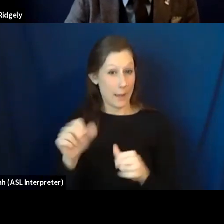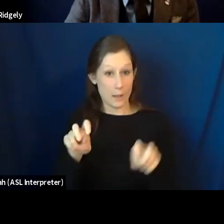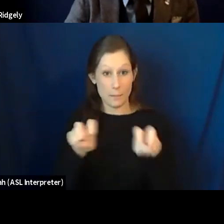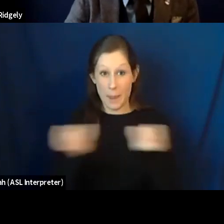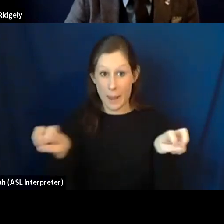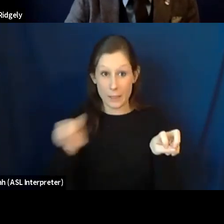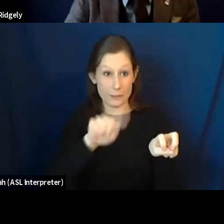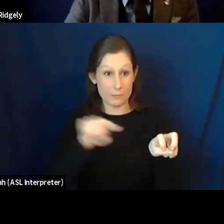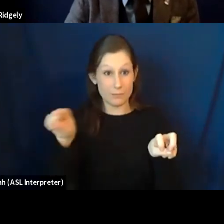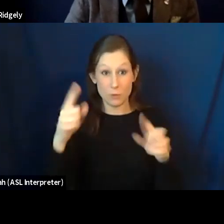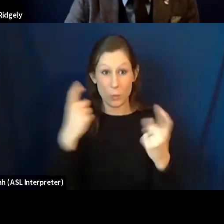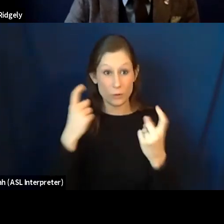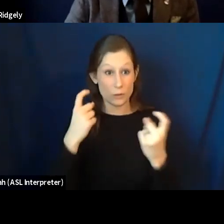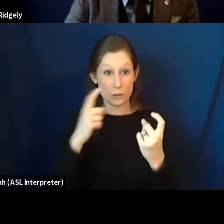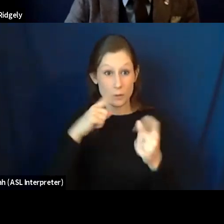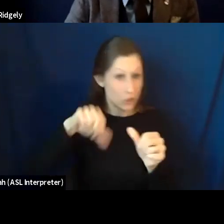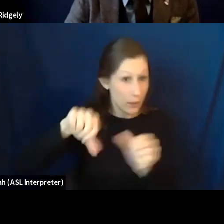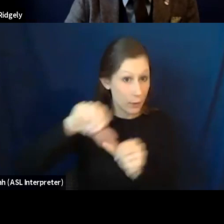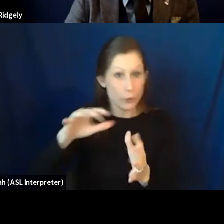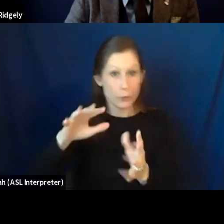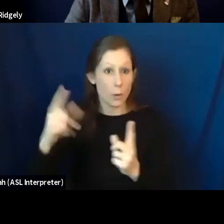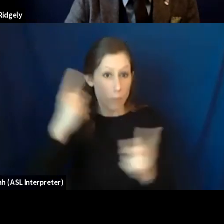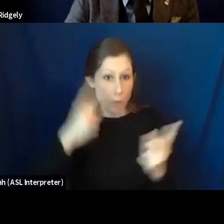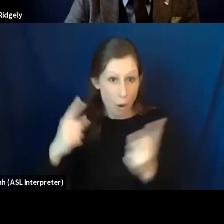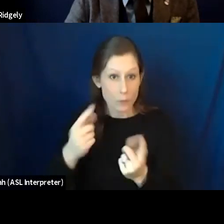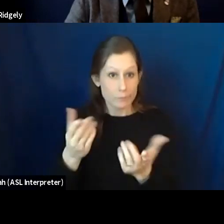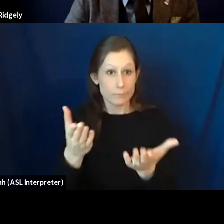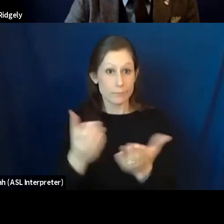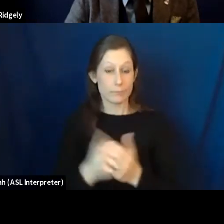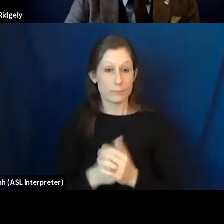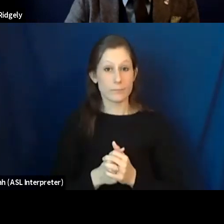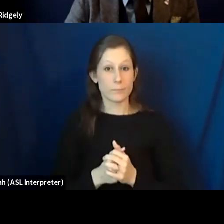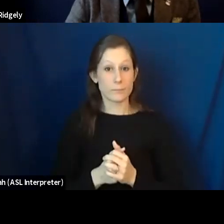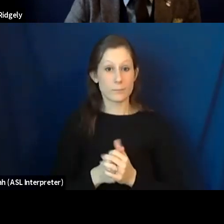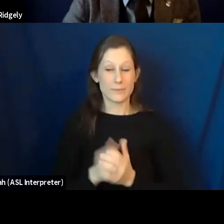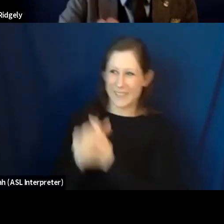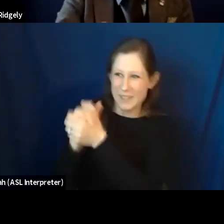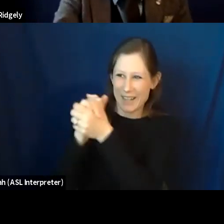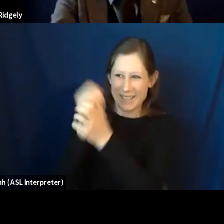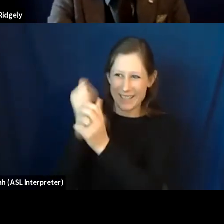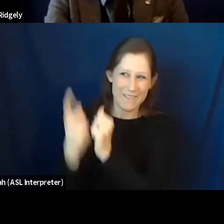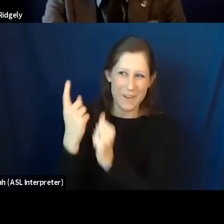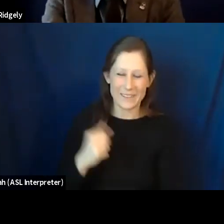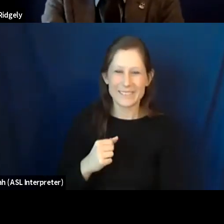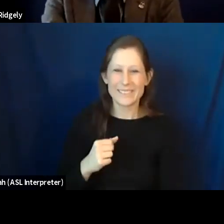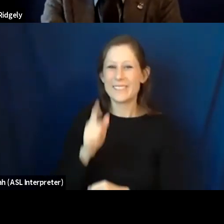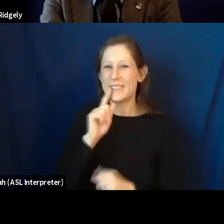for each other or thoughts anything congratulations everybody it's really thrilling to be in such